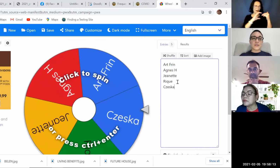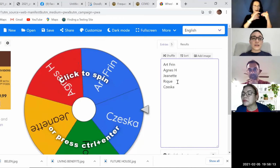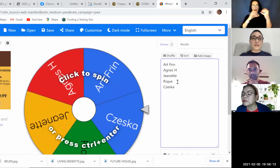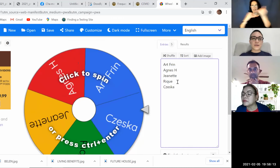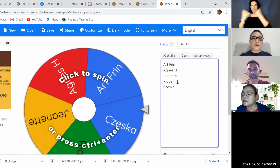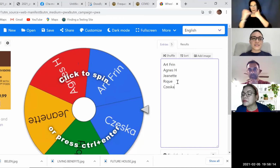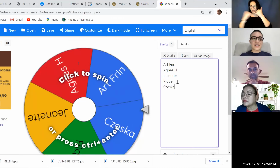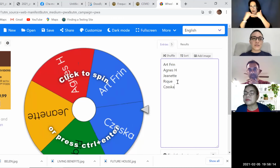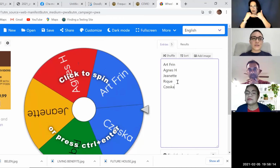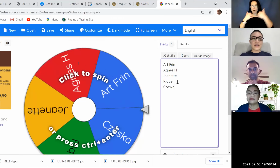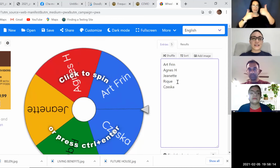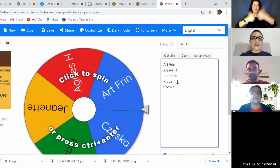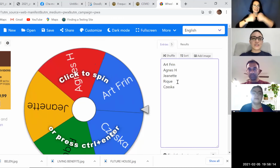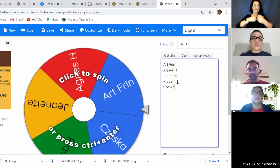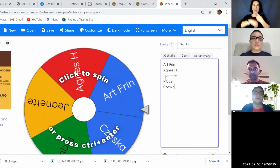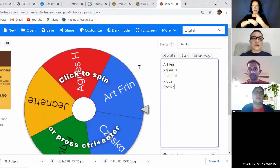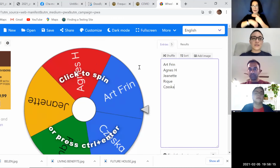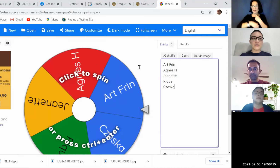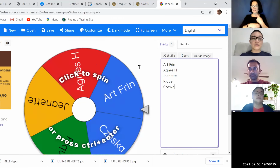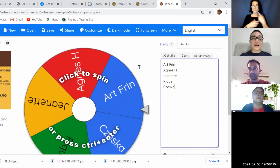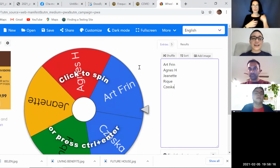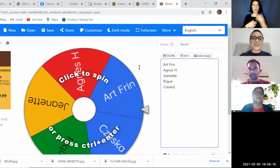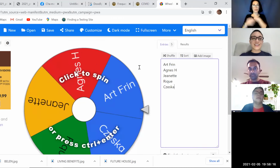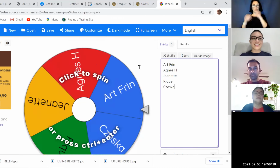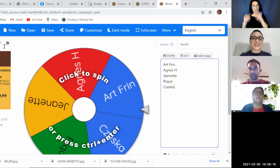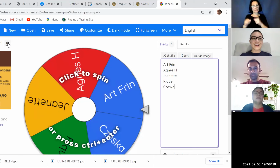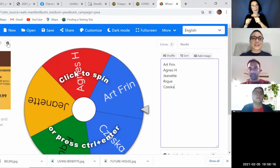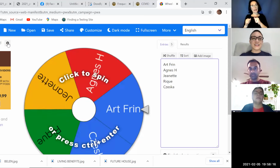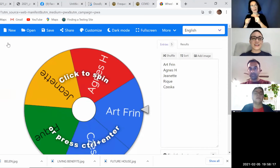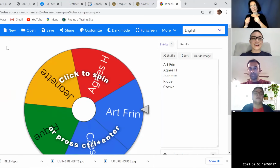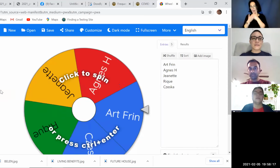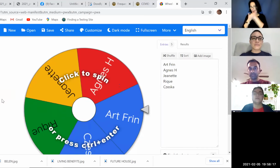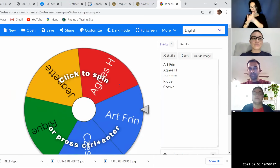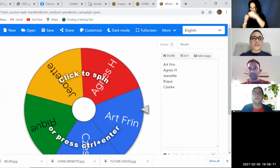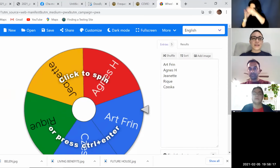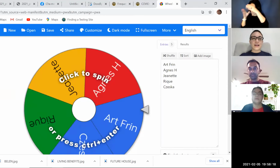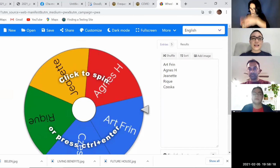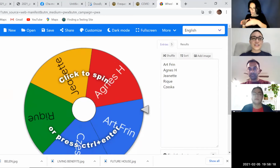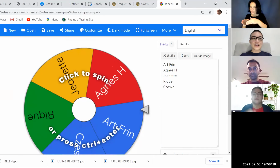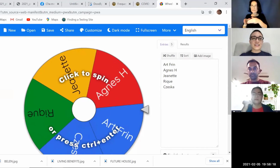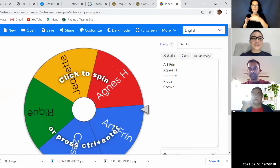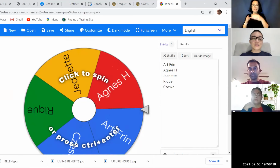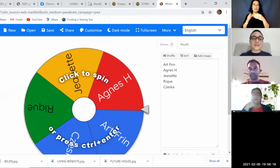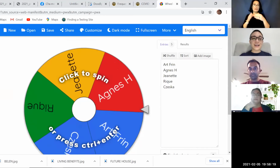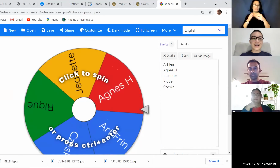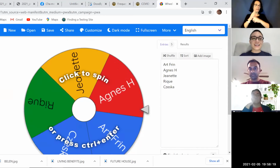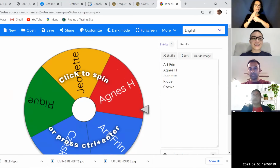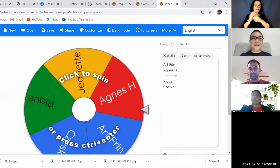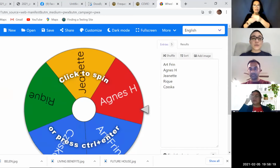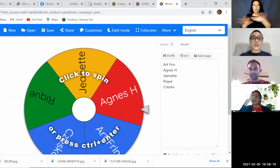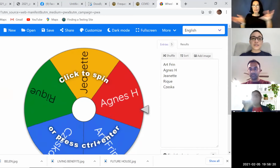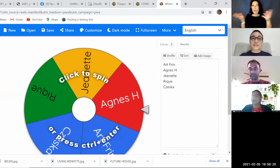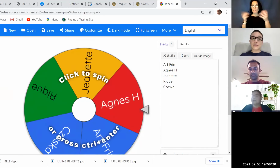We can help you in-person. We can distribute flyers and hygiene supplies.